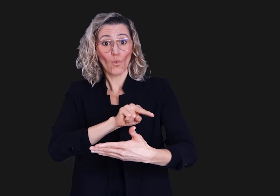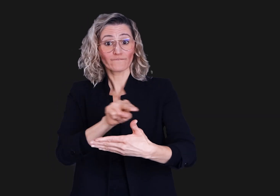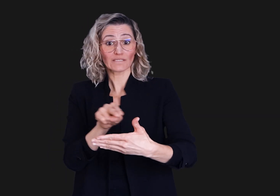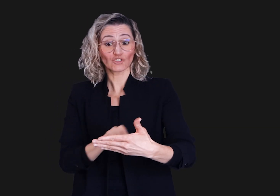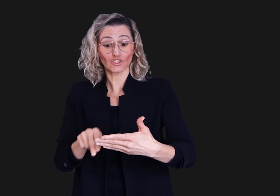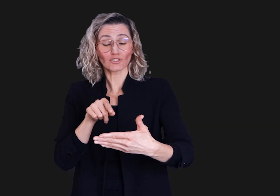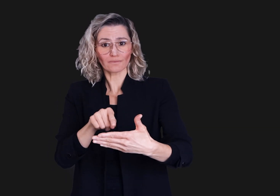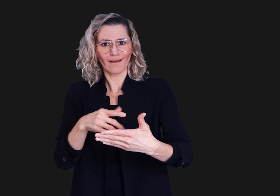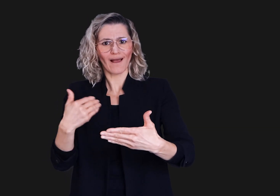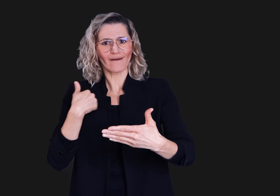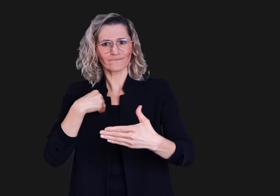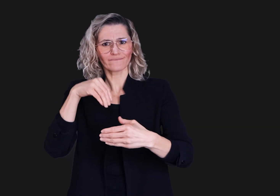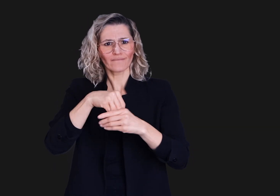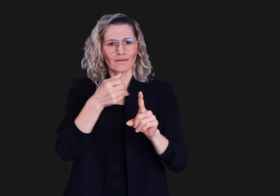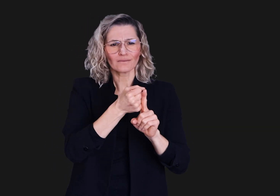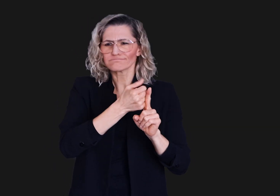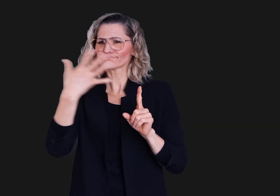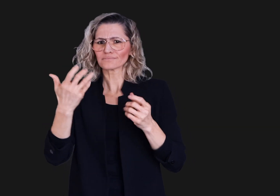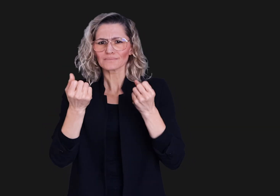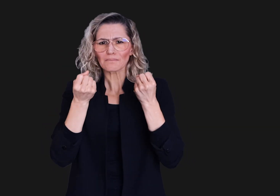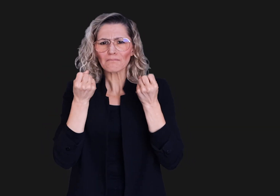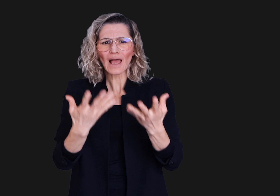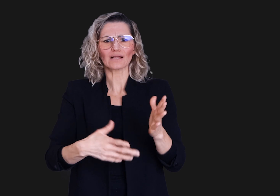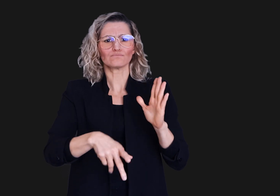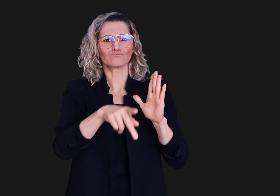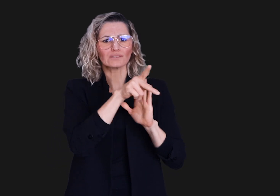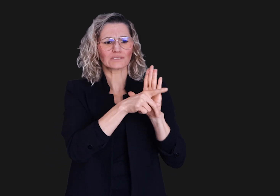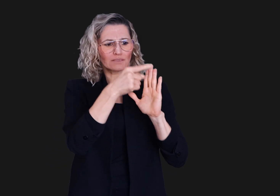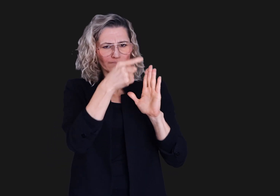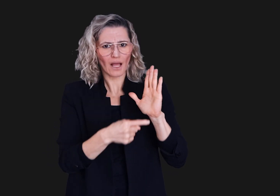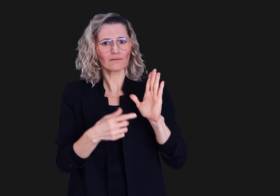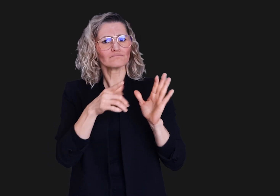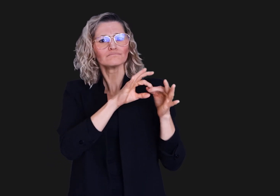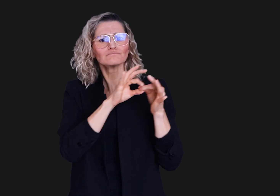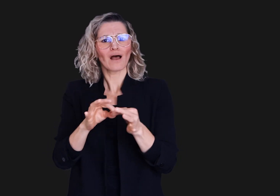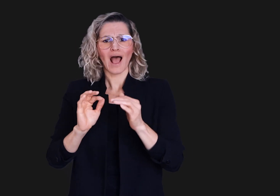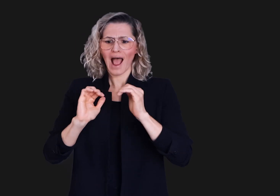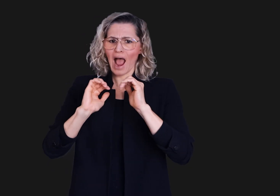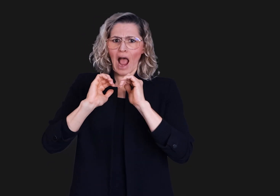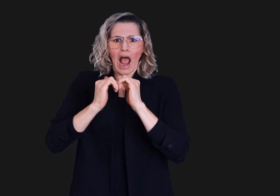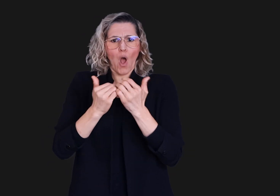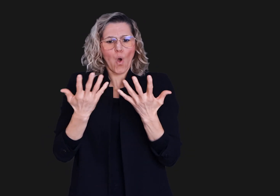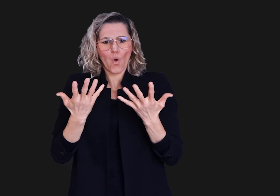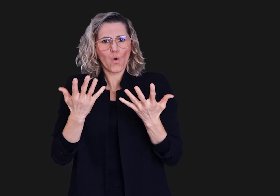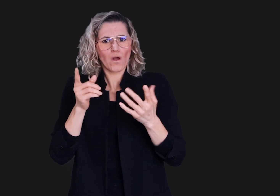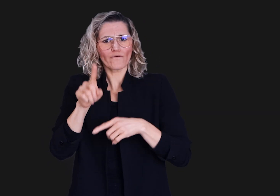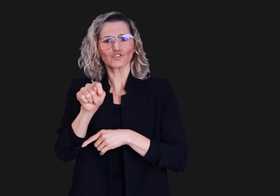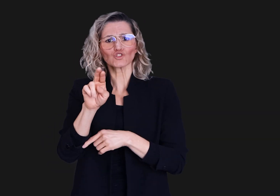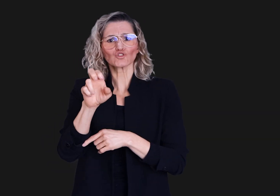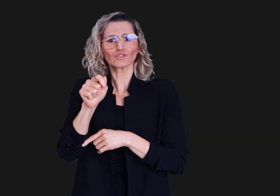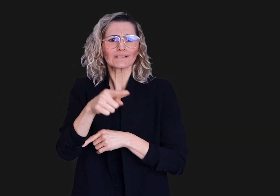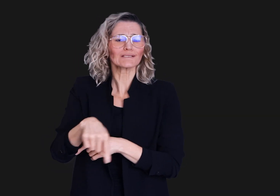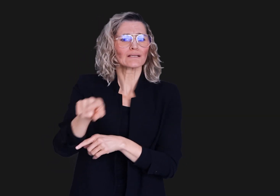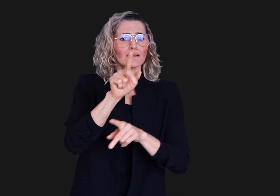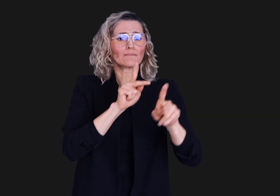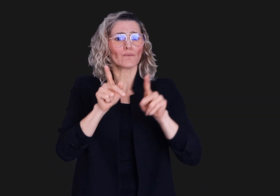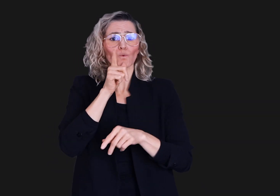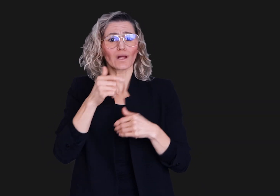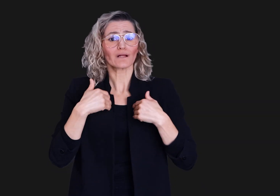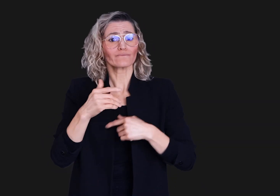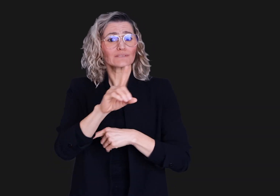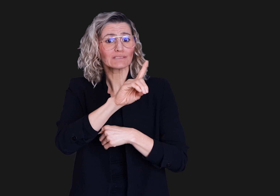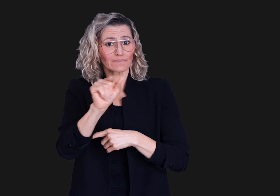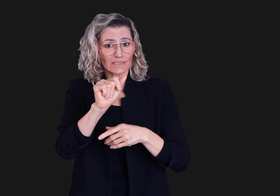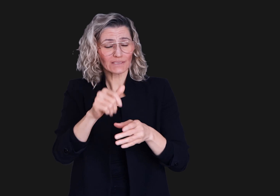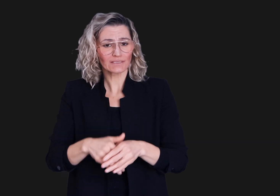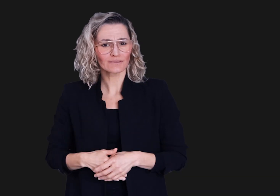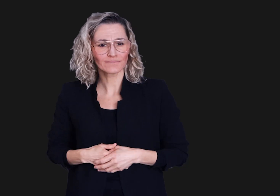The Convention contains many principles about how people with disabilities should be treated.